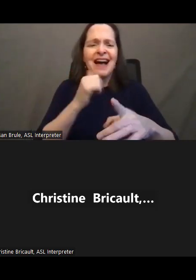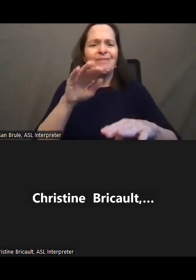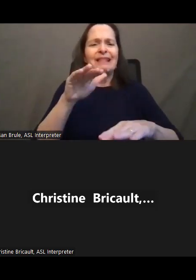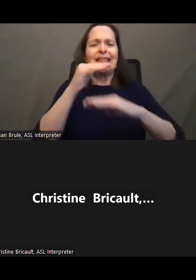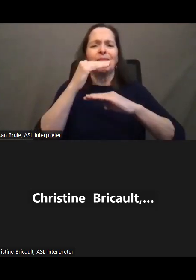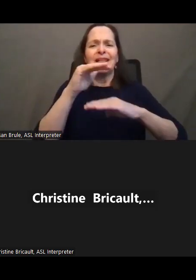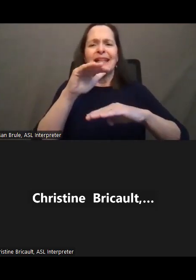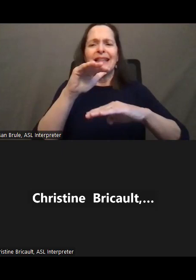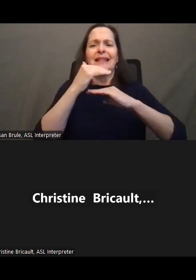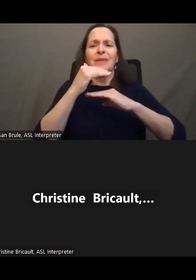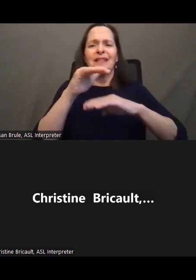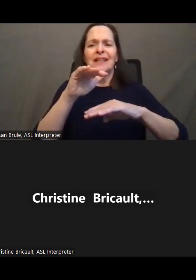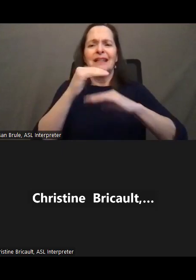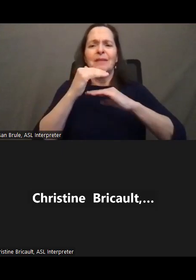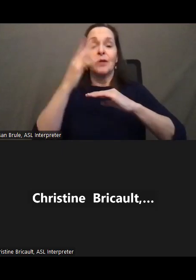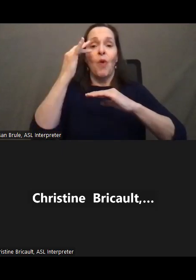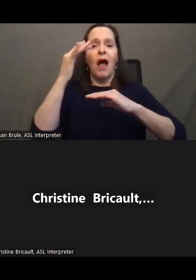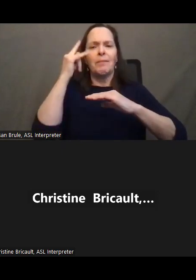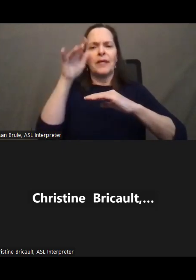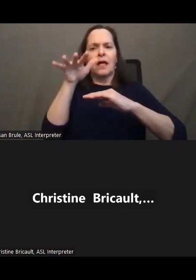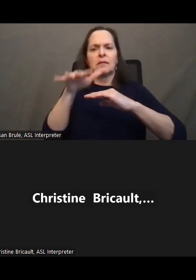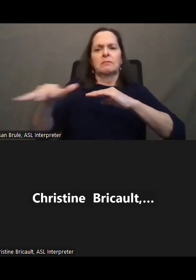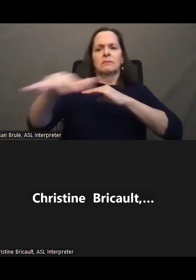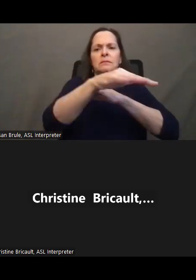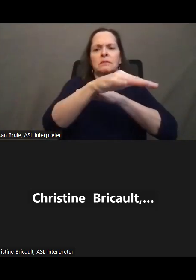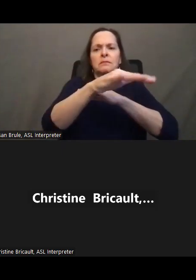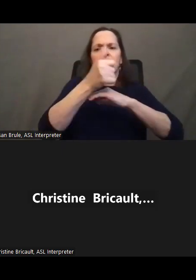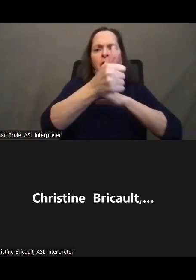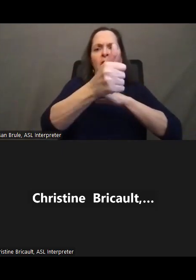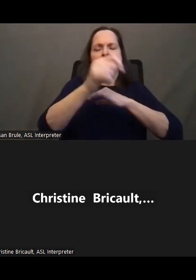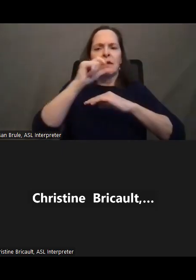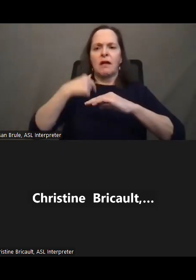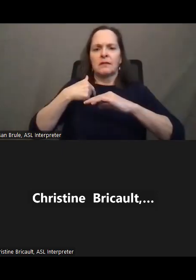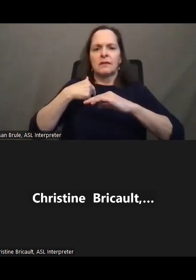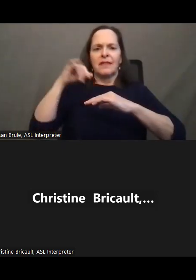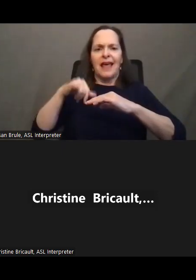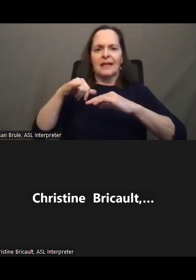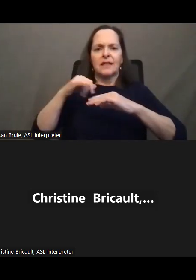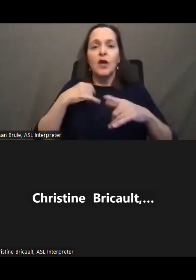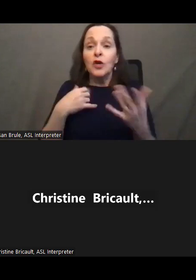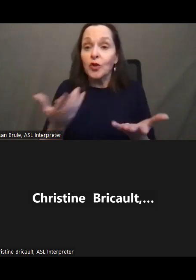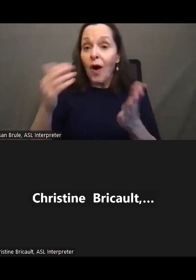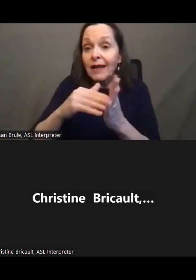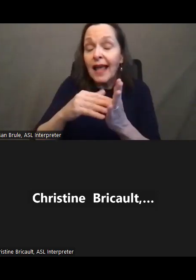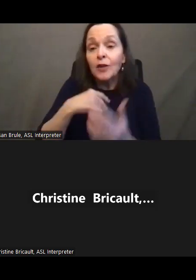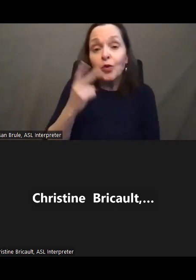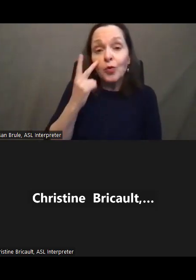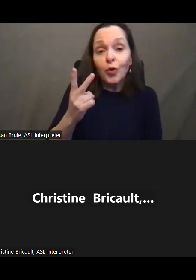We're going to look for the physical or mental impairment. I'm going to take about it today as a functional limitation.